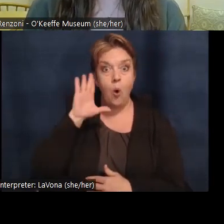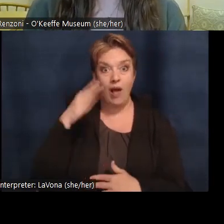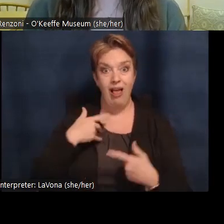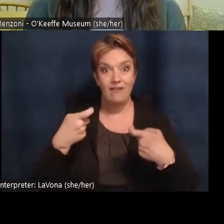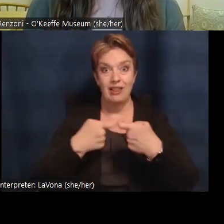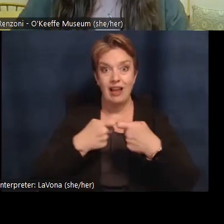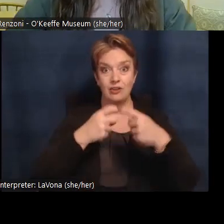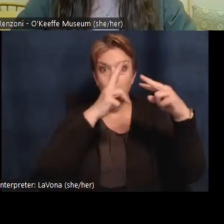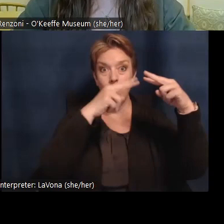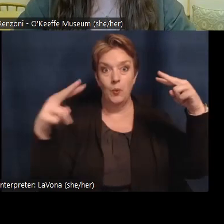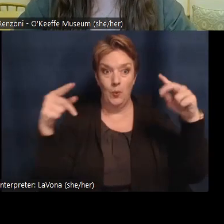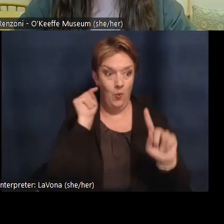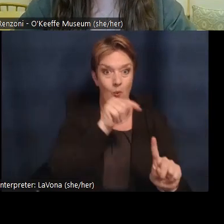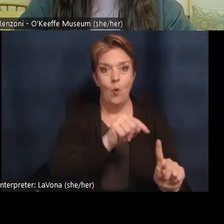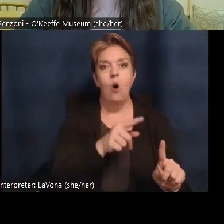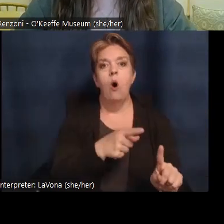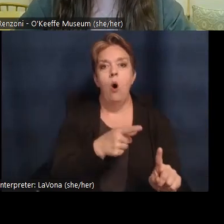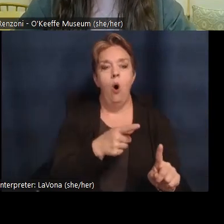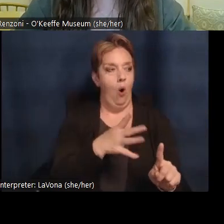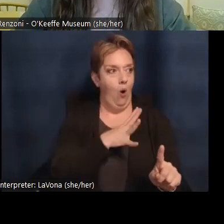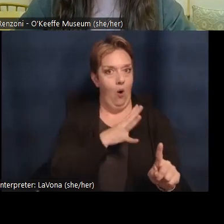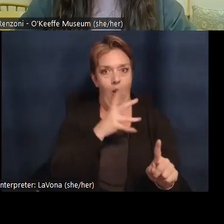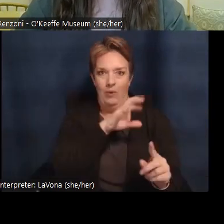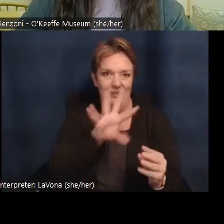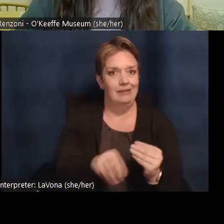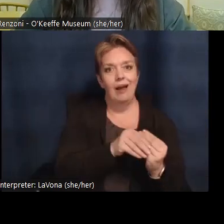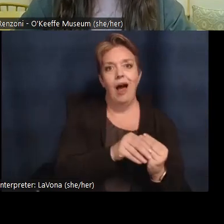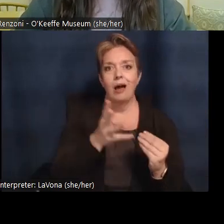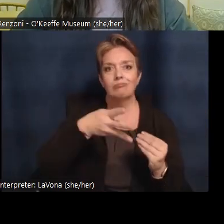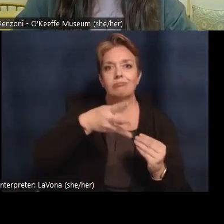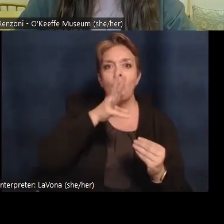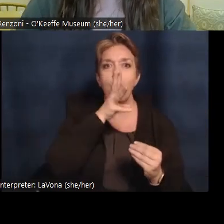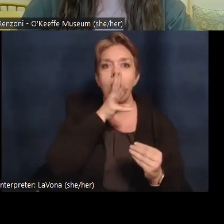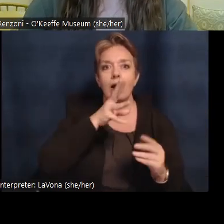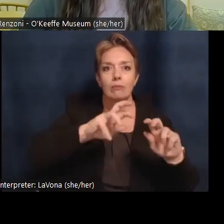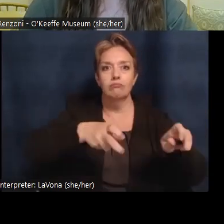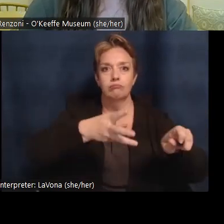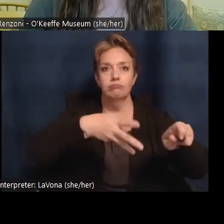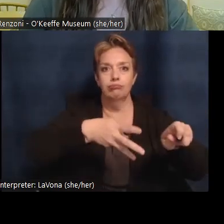to have running water brought into the home as well as the other homes in the village.